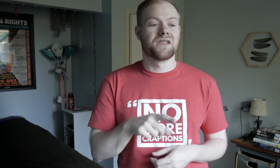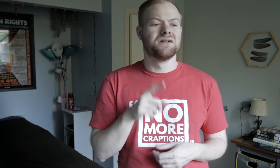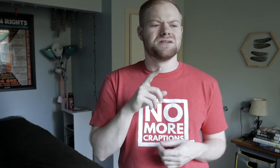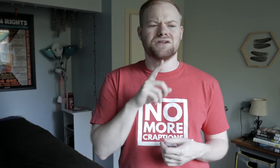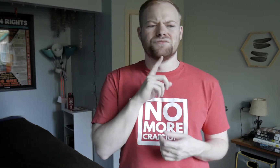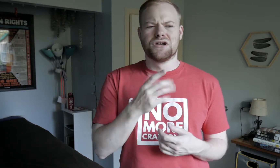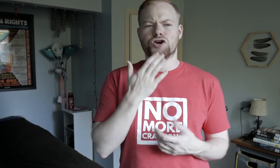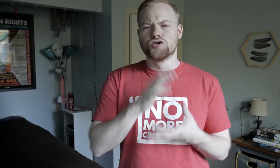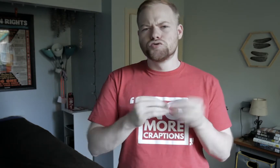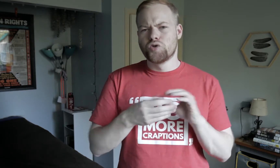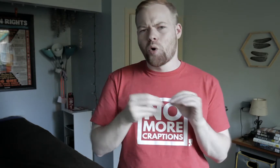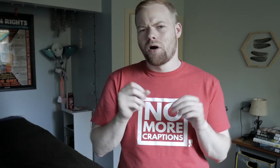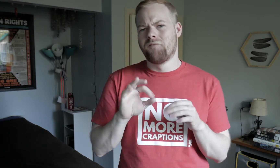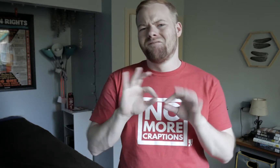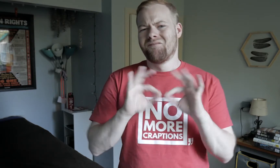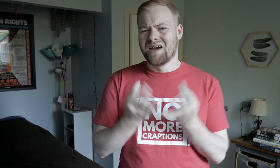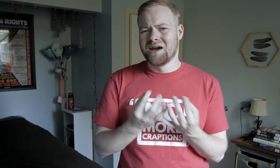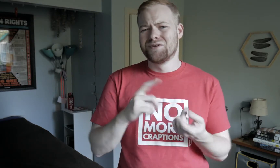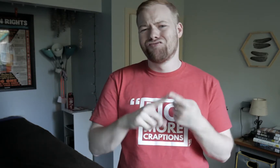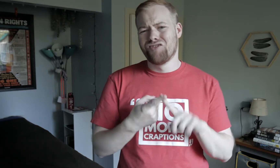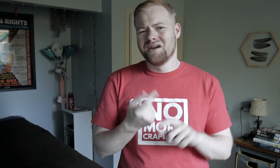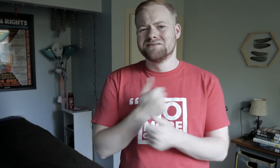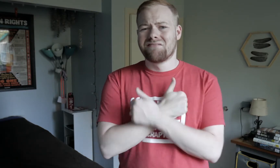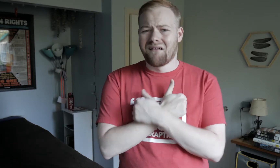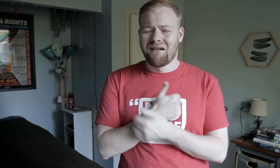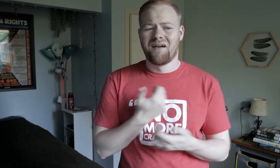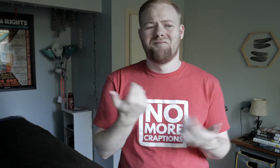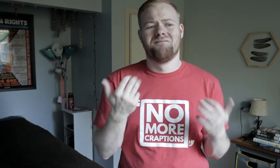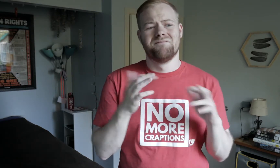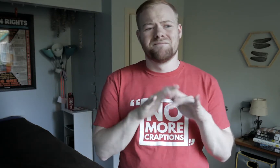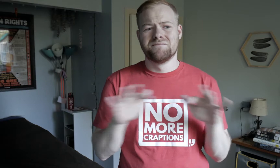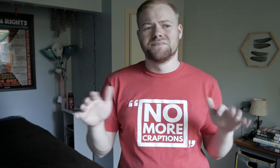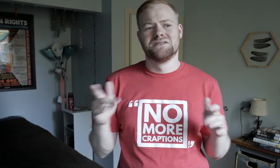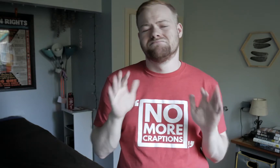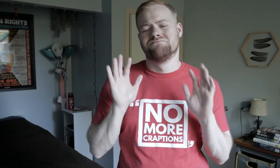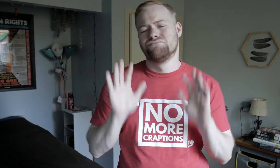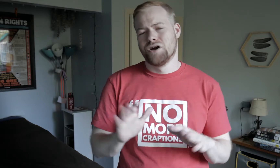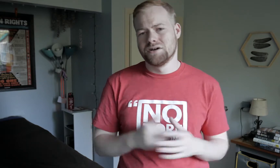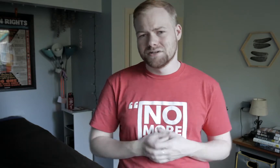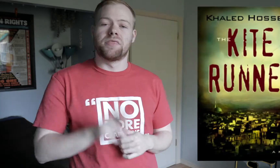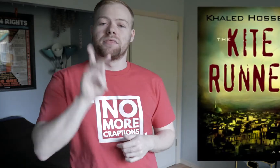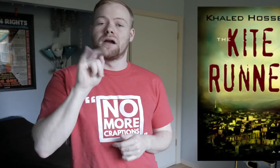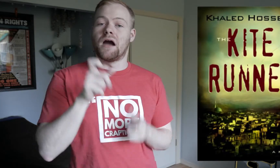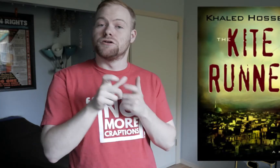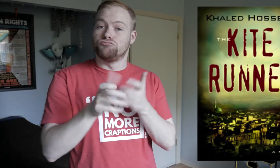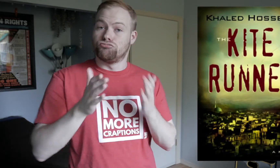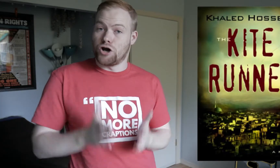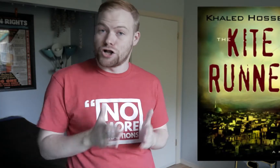This is a really good story of family, friends, love, and more. It’s great. The Kite Runner.